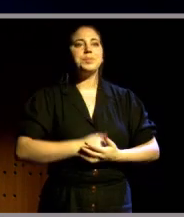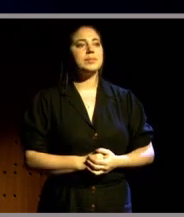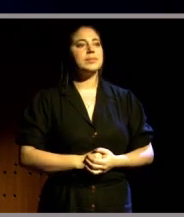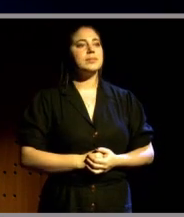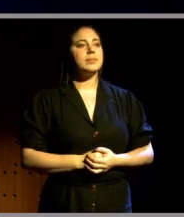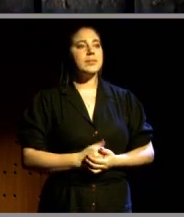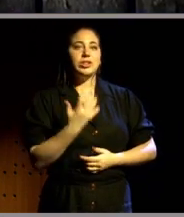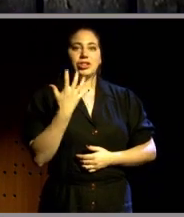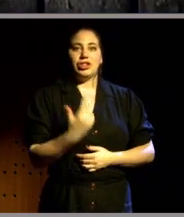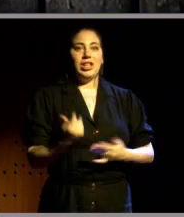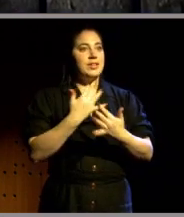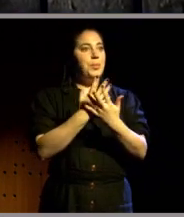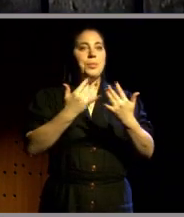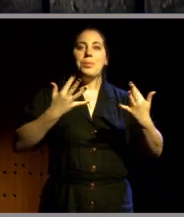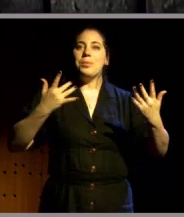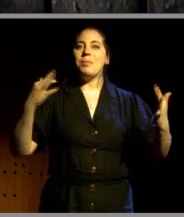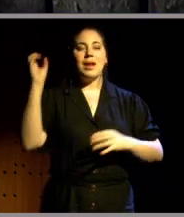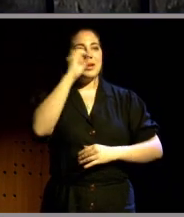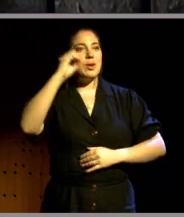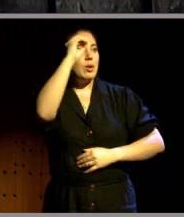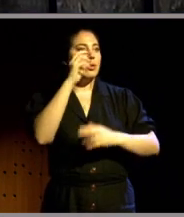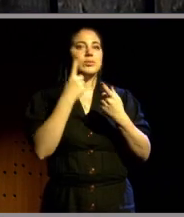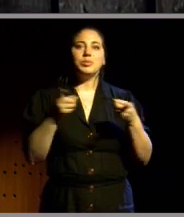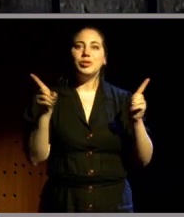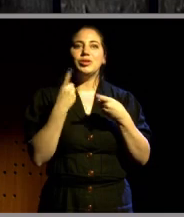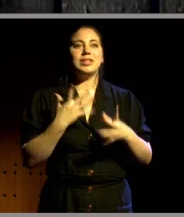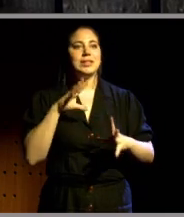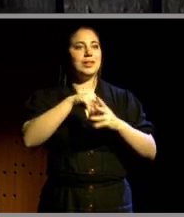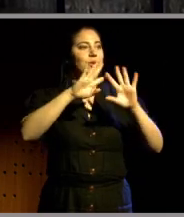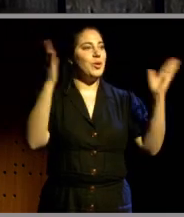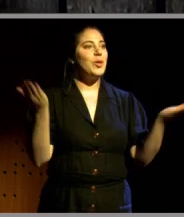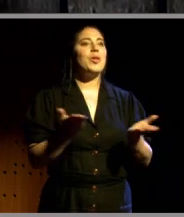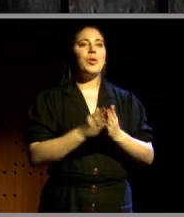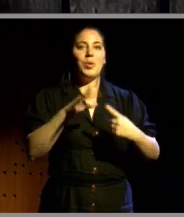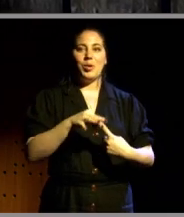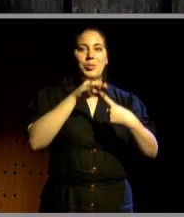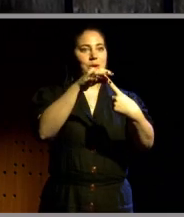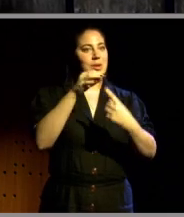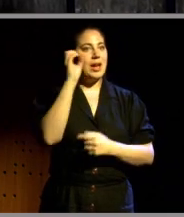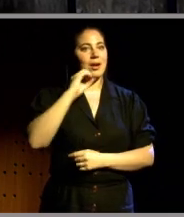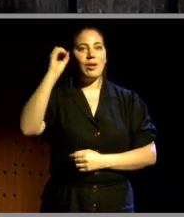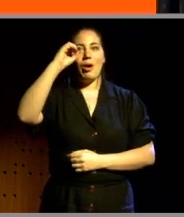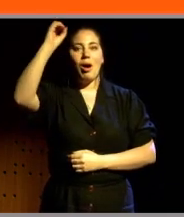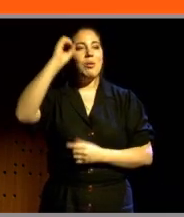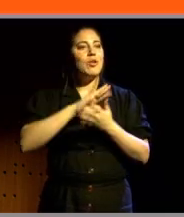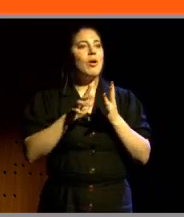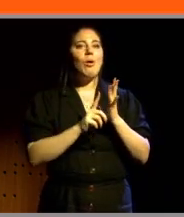including performances of roles in operas such as the world premiere of 'Itch' at Opera Holland Park,'Die Fledermaus',